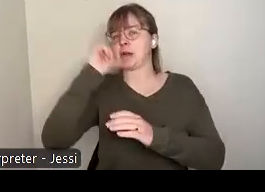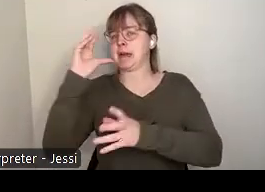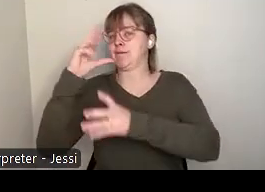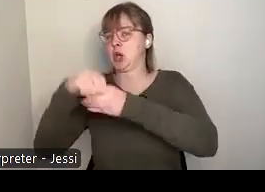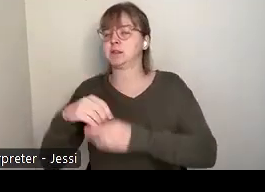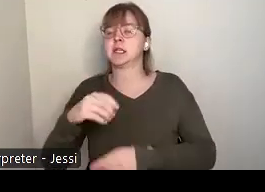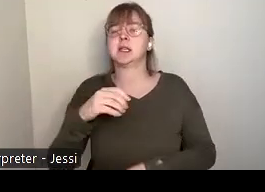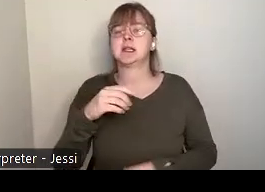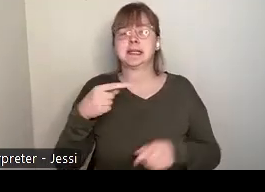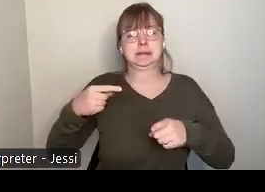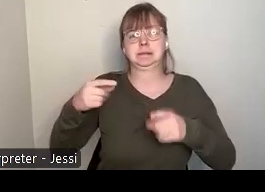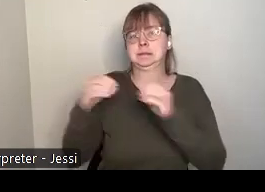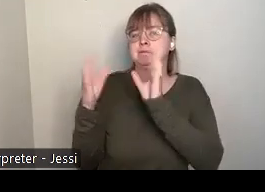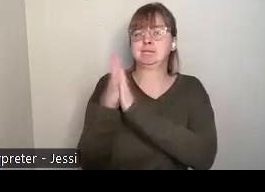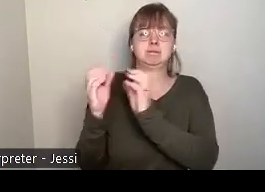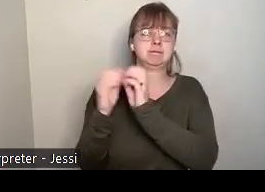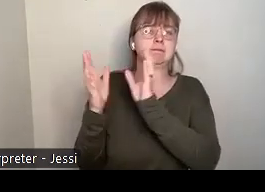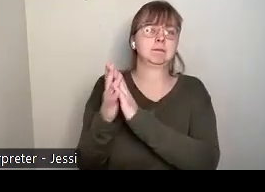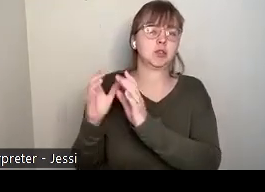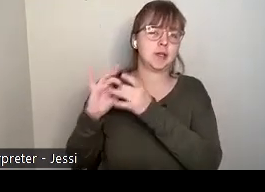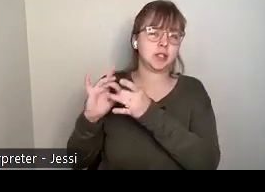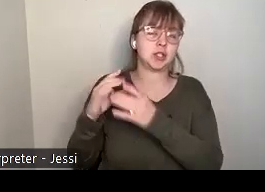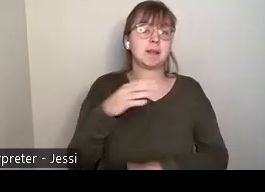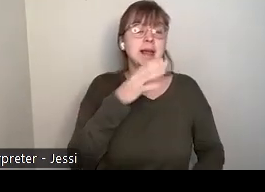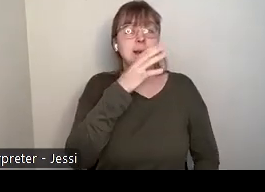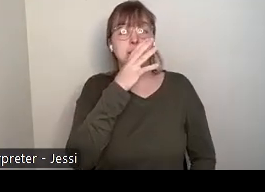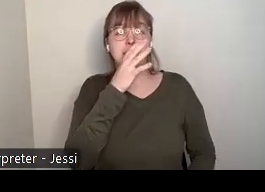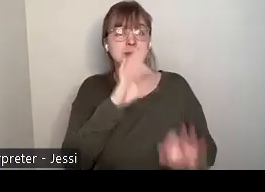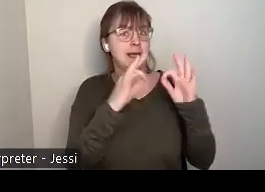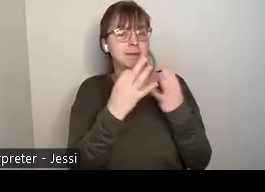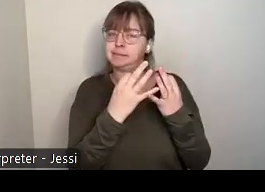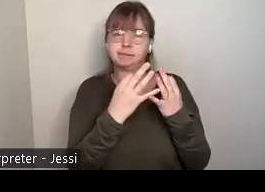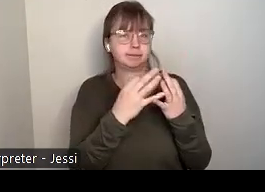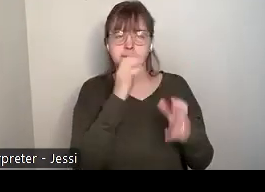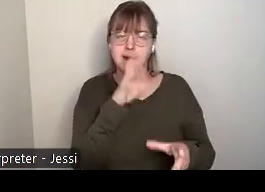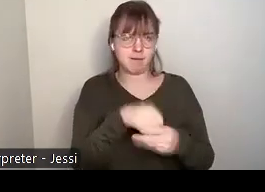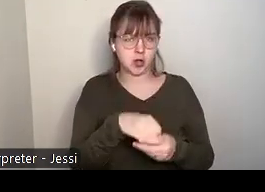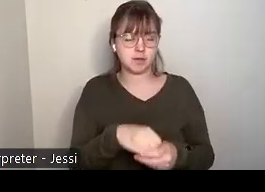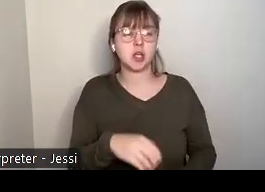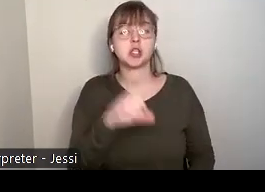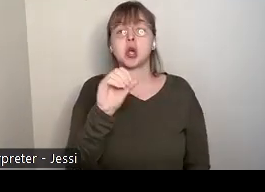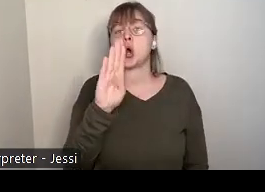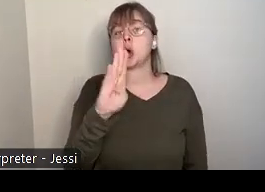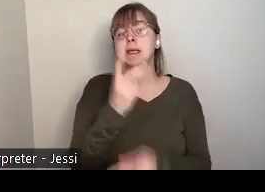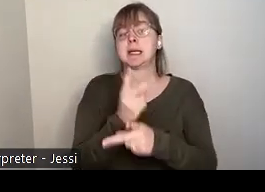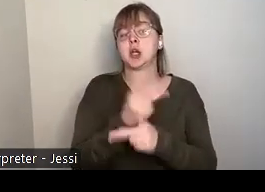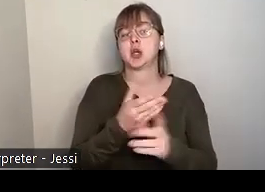relationship in the past um so mom also received her OB care through gender Wellness obgym so the